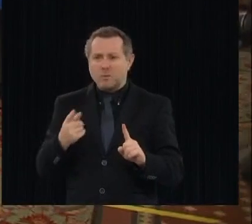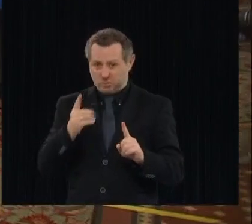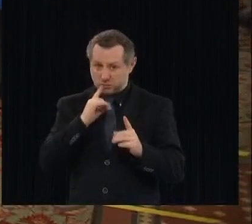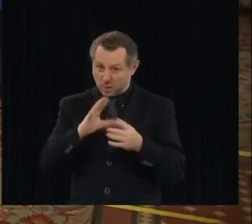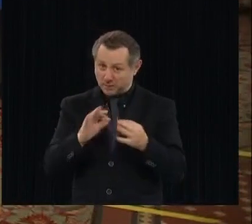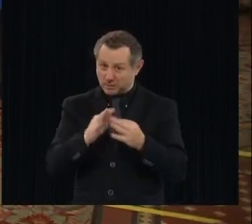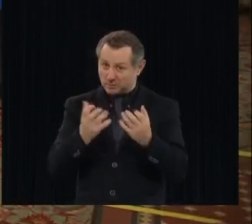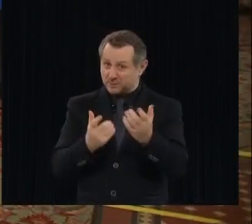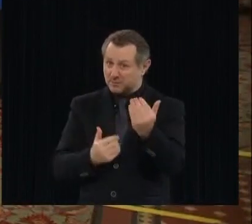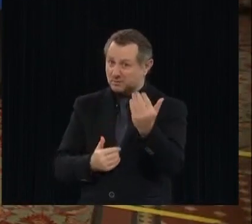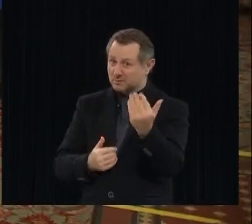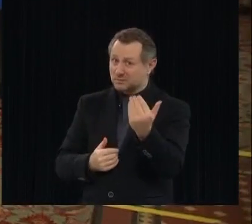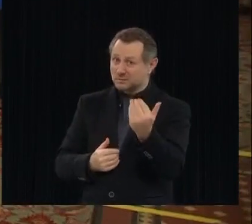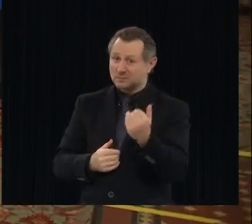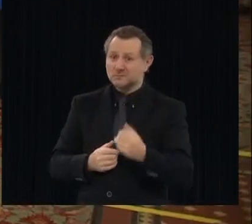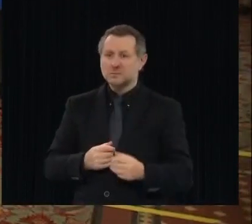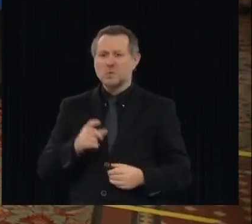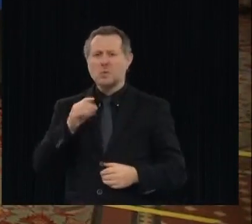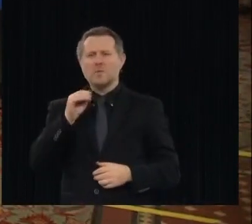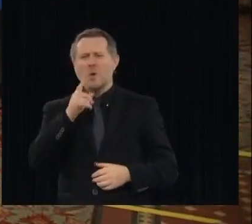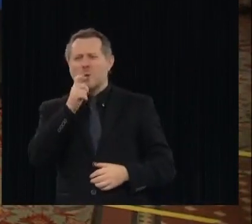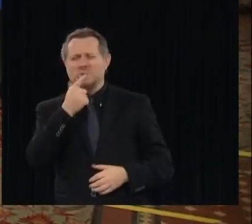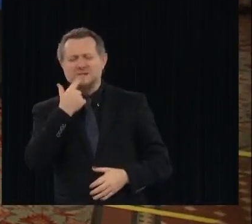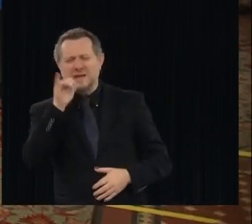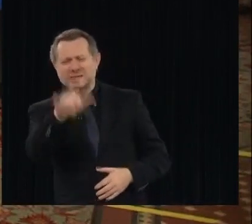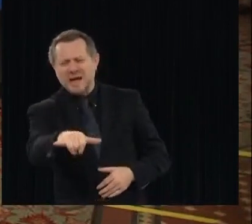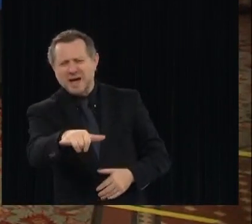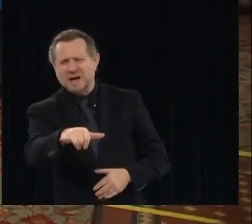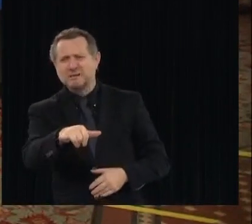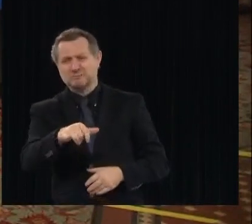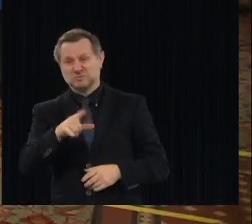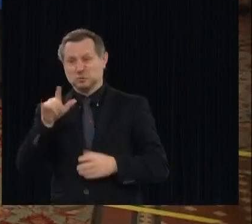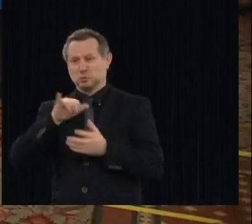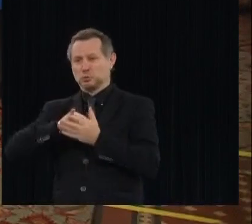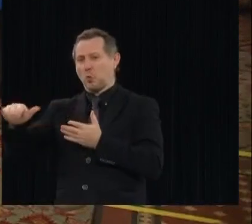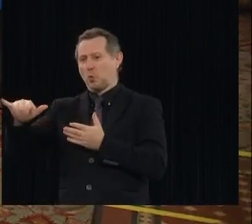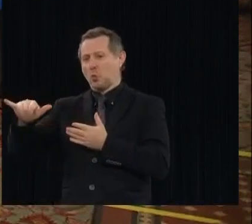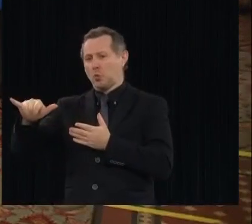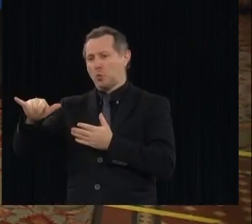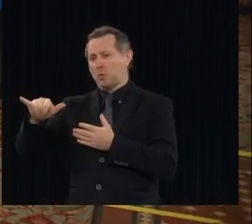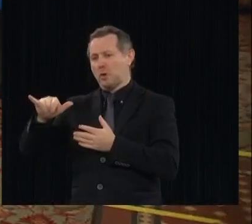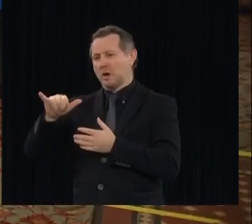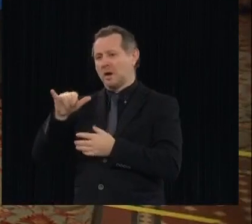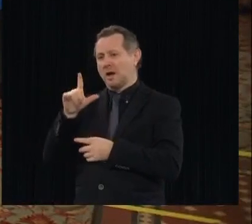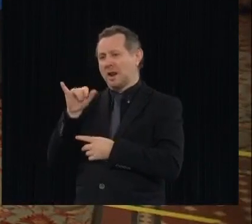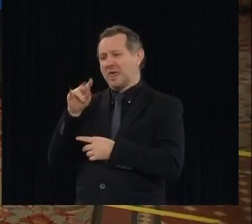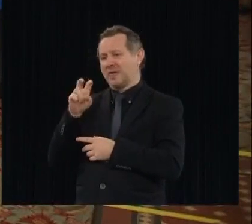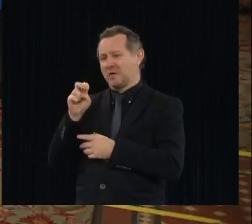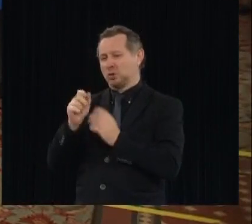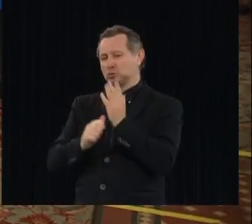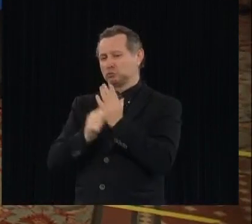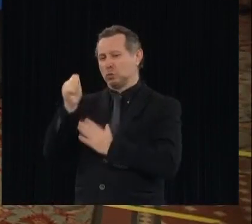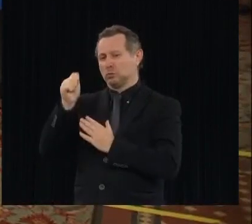POSITIVE AND VERY FEW TESTS IN THE FACILITY AND PERFORMED THERE AFTERWARDS.